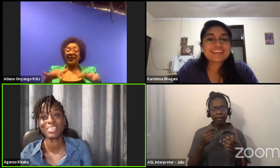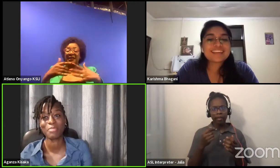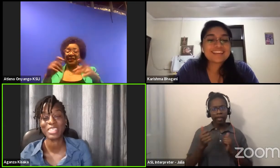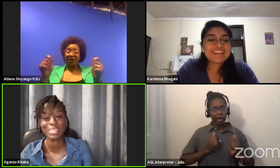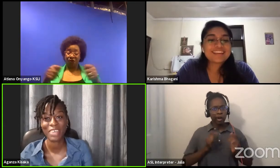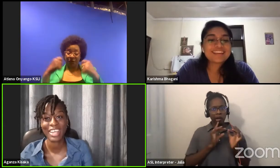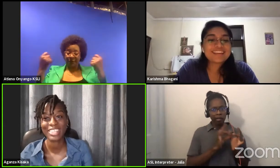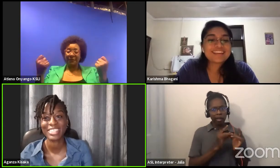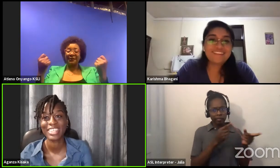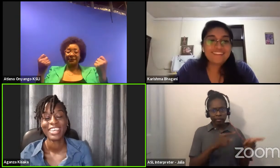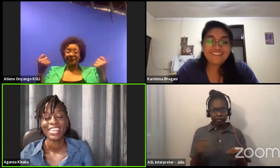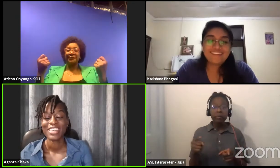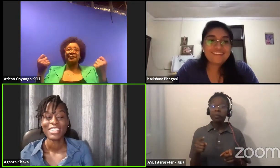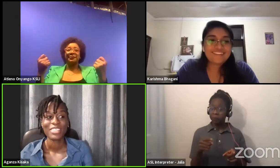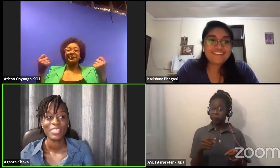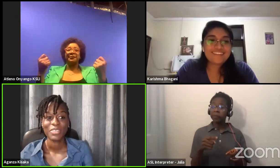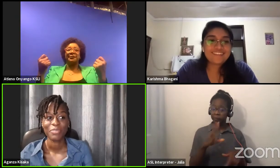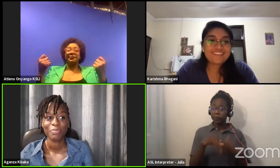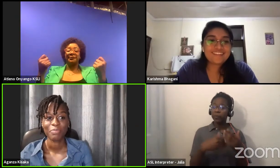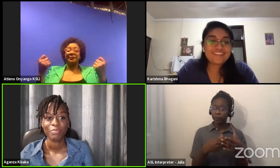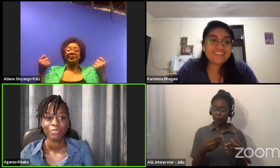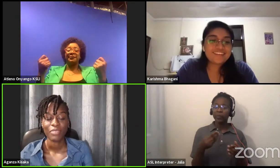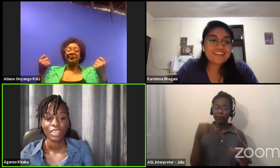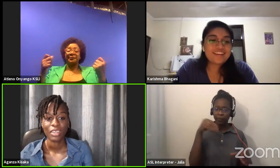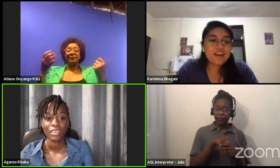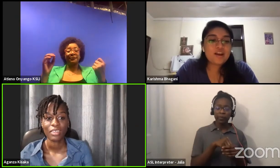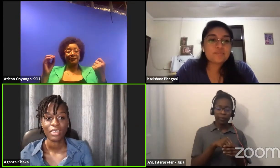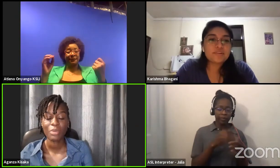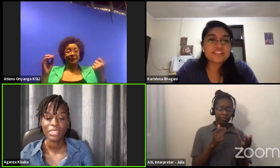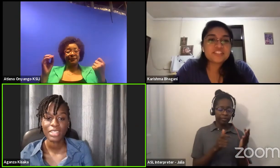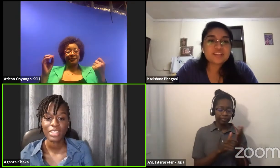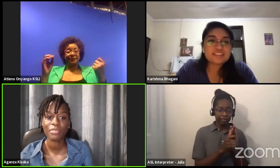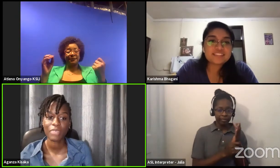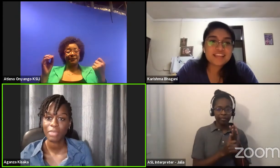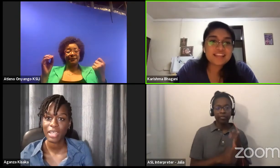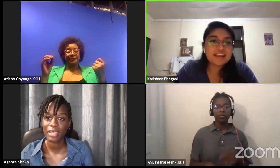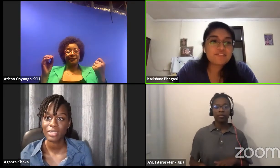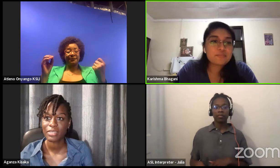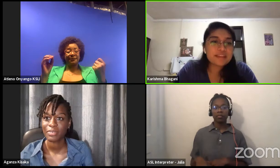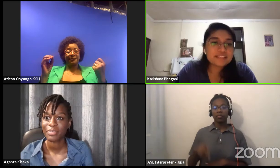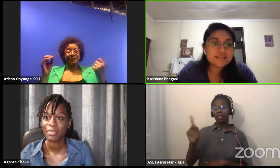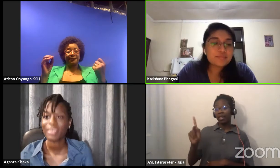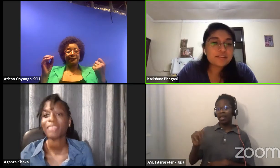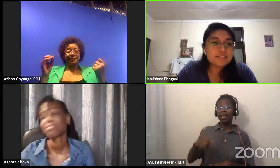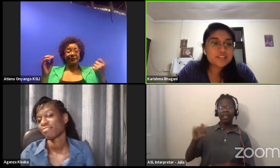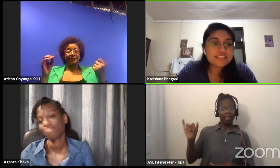you'd be surprised, so... Our politicians and the government, the politicians